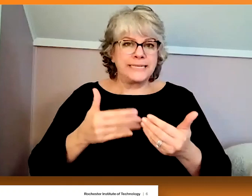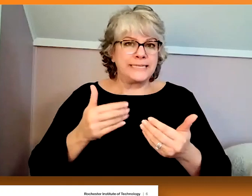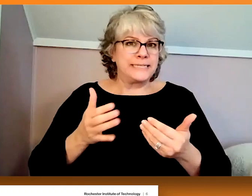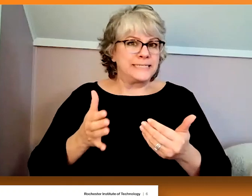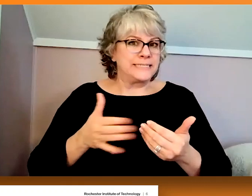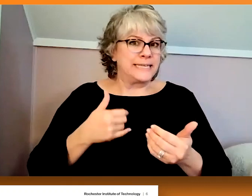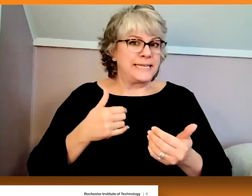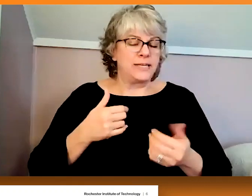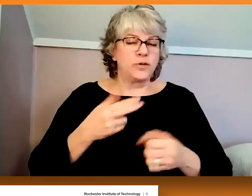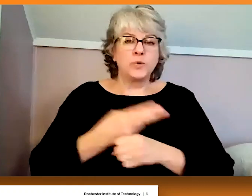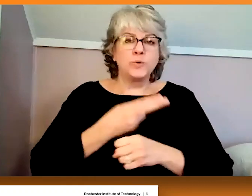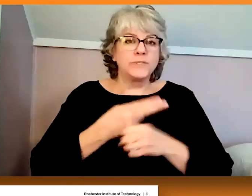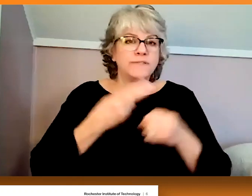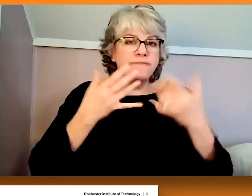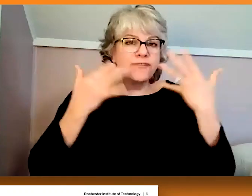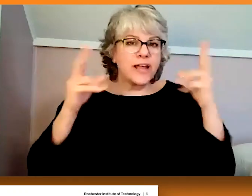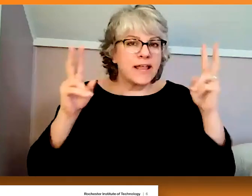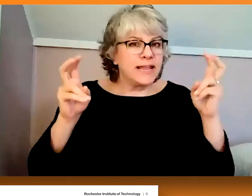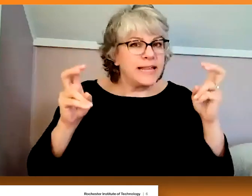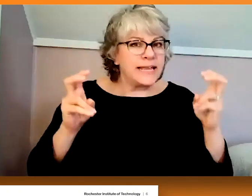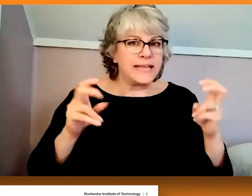that I'll talk about later.